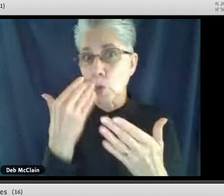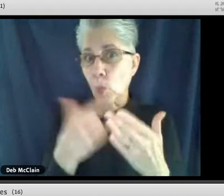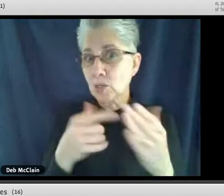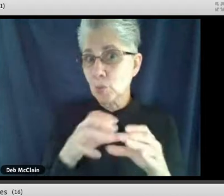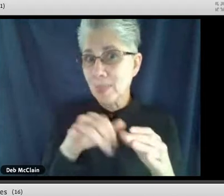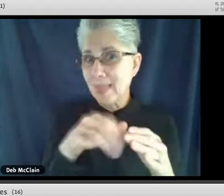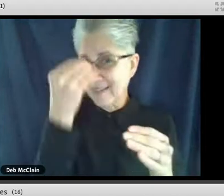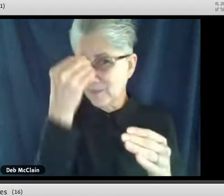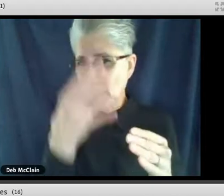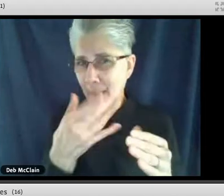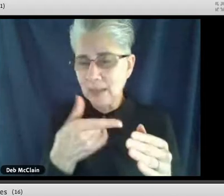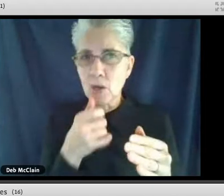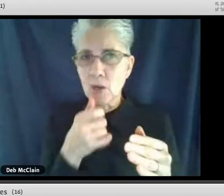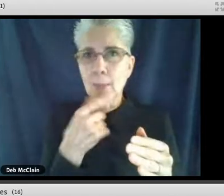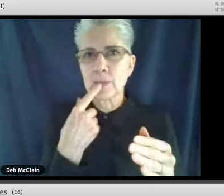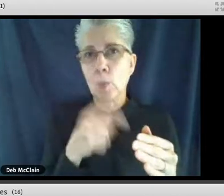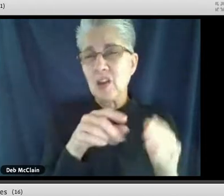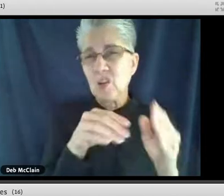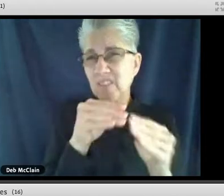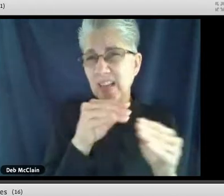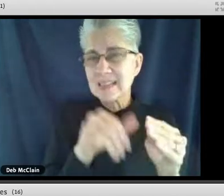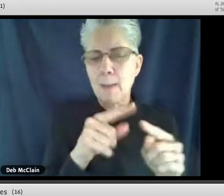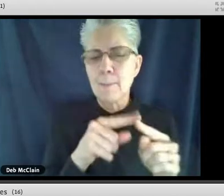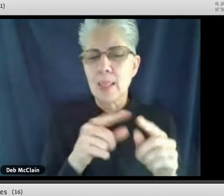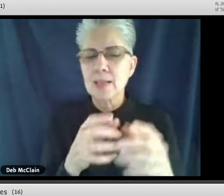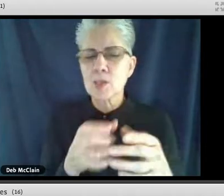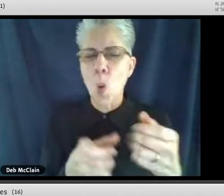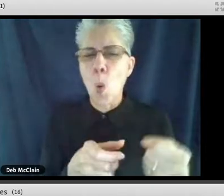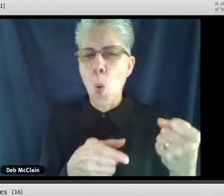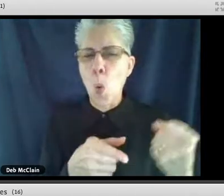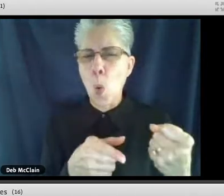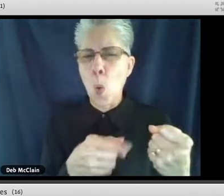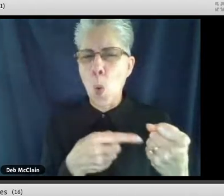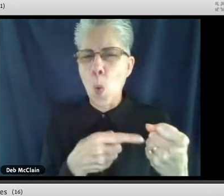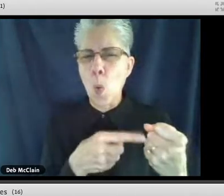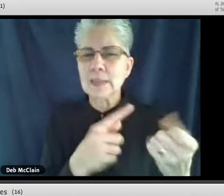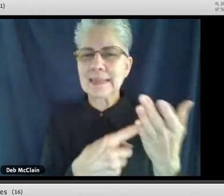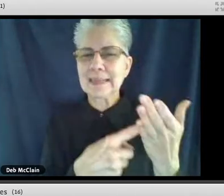I'm not going to say we need to fix something, but let's put it over here for discussion,